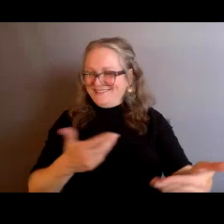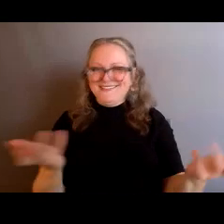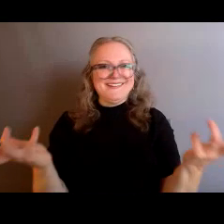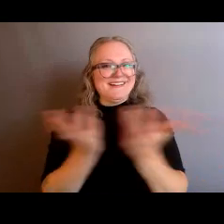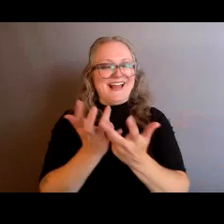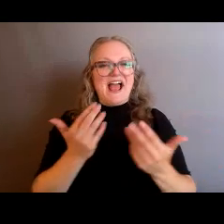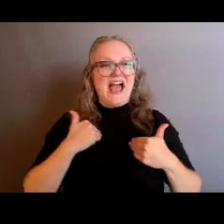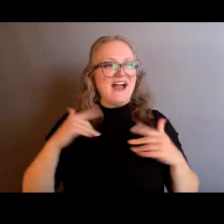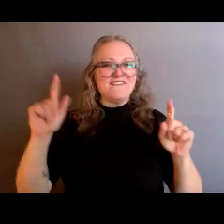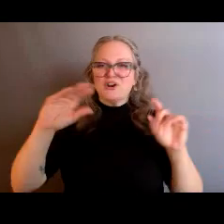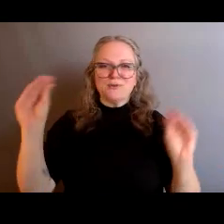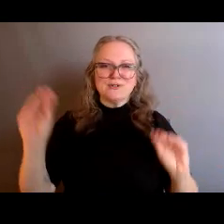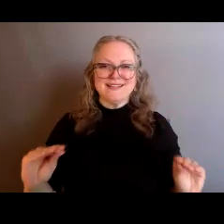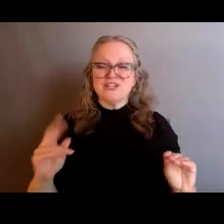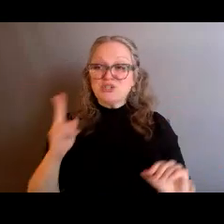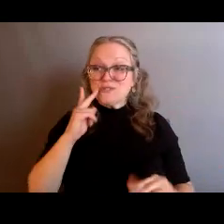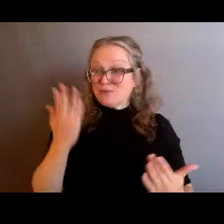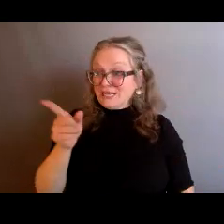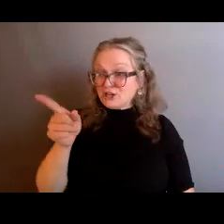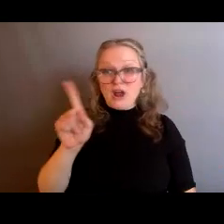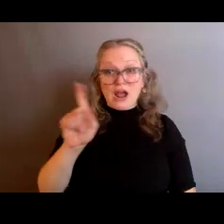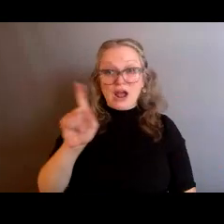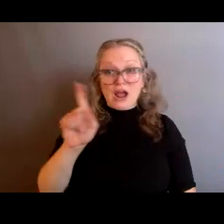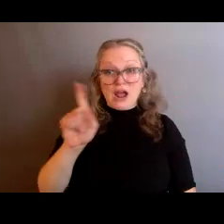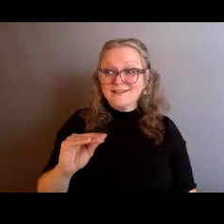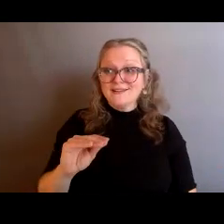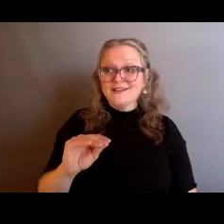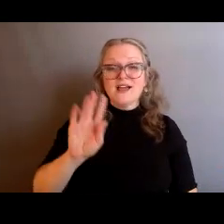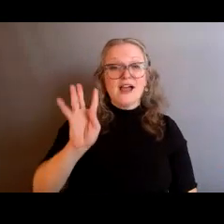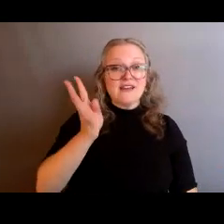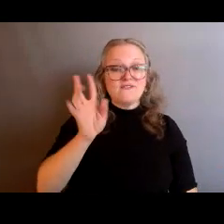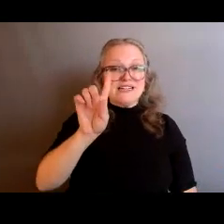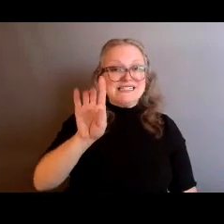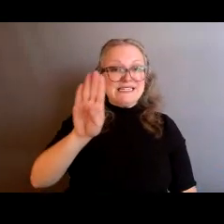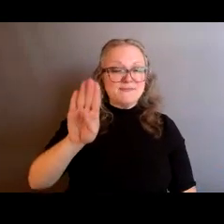We see right here 100% at A40DB sensation level. That means 40